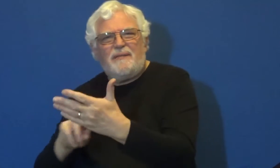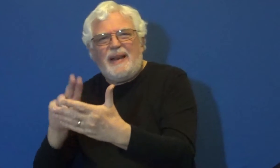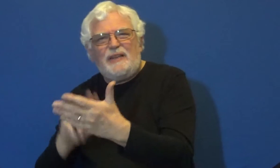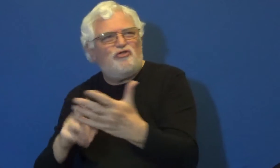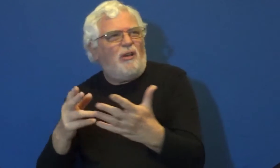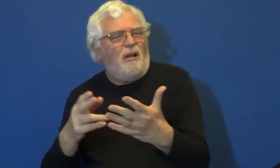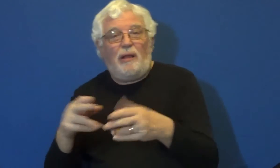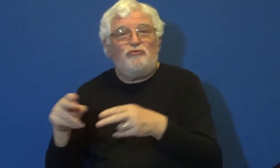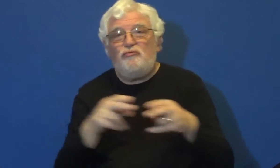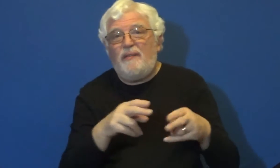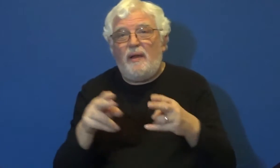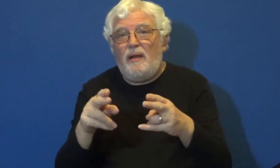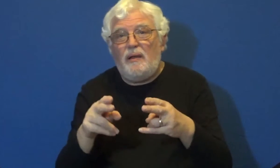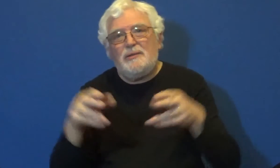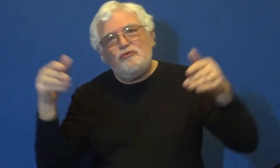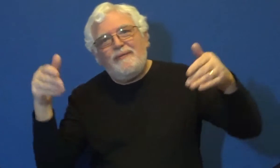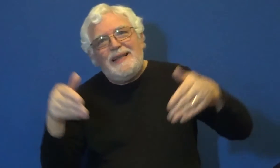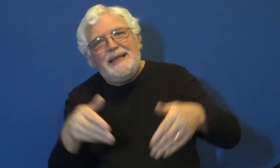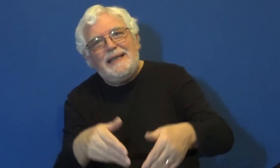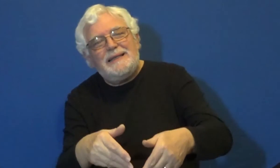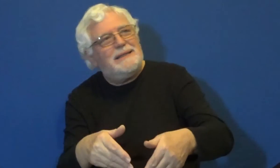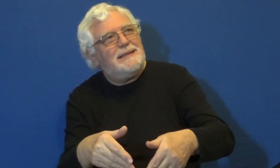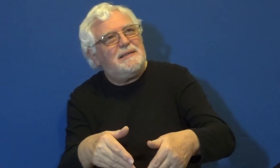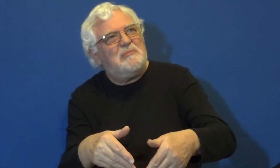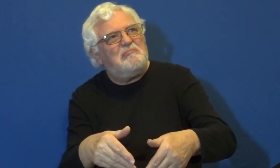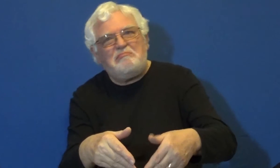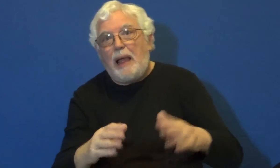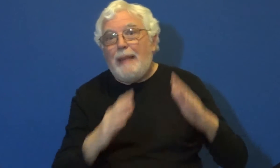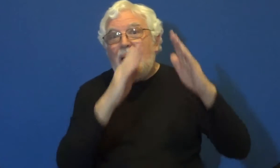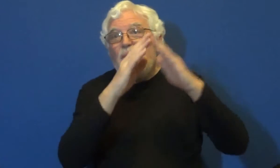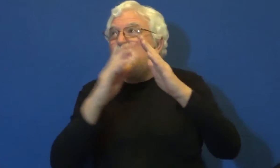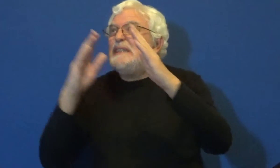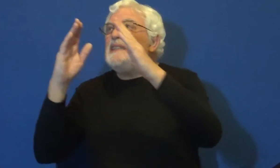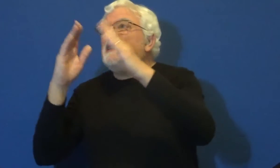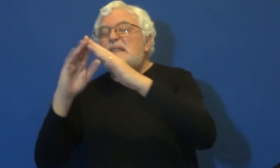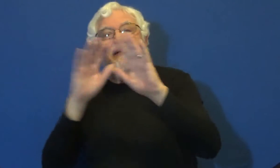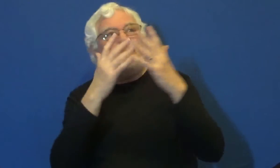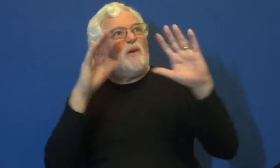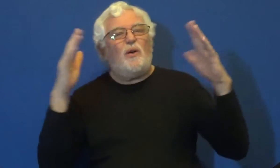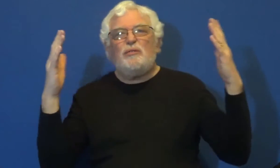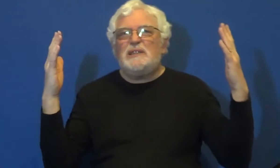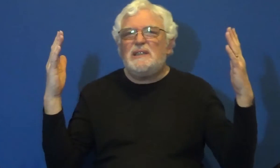rivers and ravines, imposing mountains and dense forests.